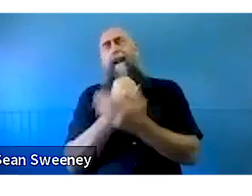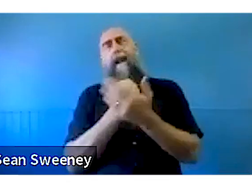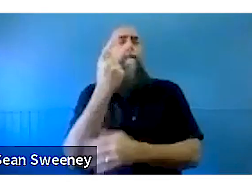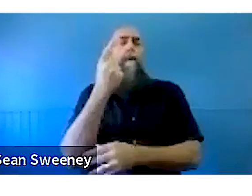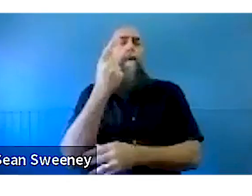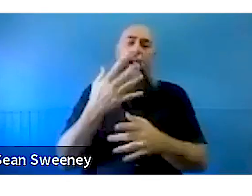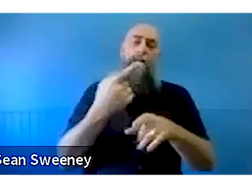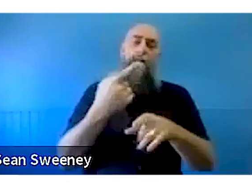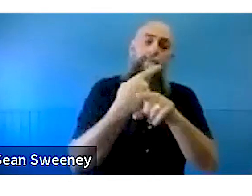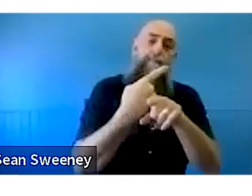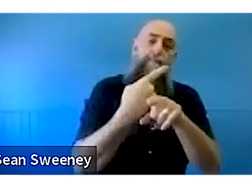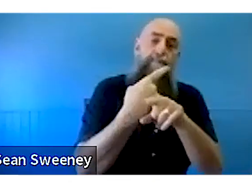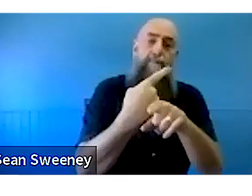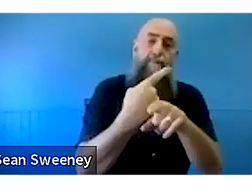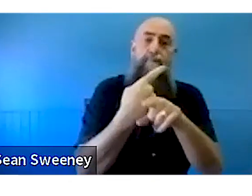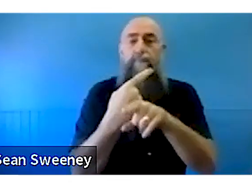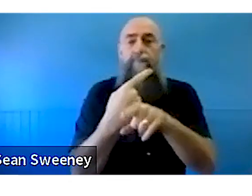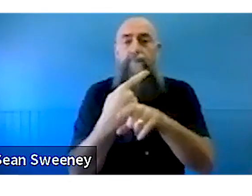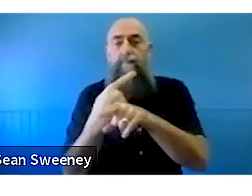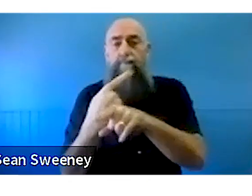Find out if you are reaching your audiences.